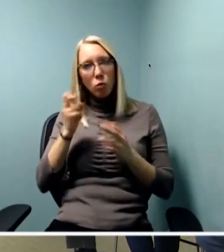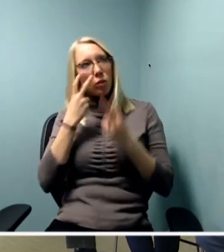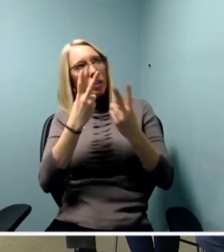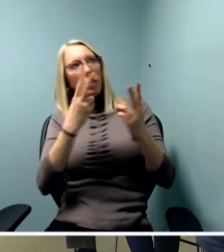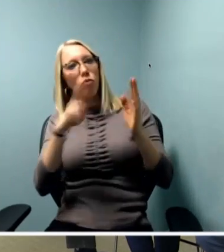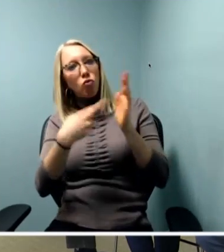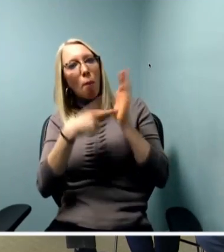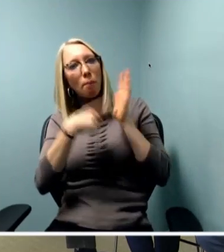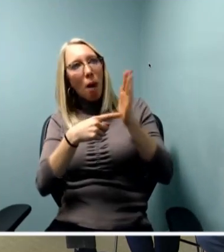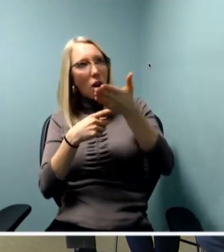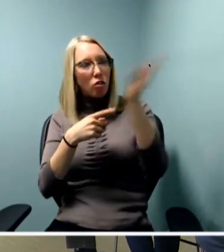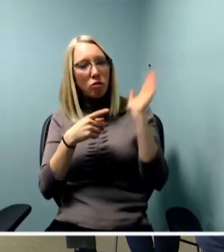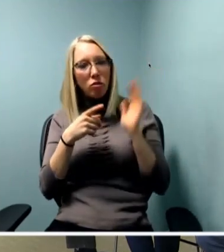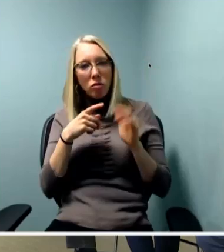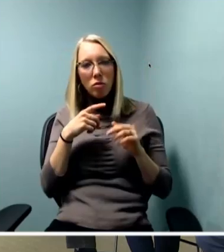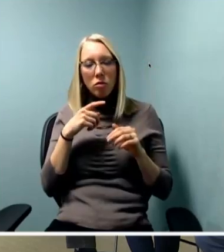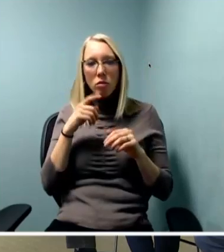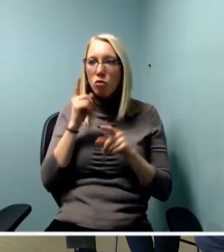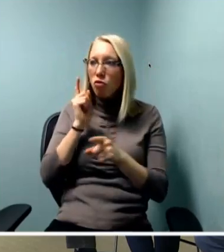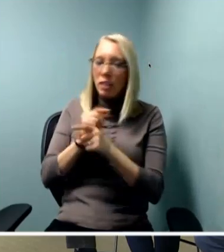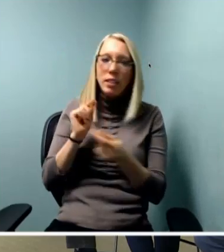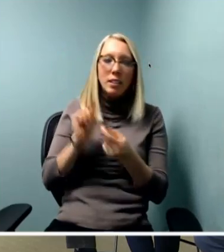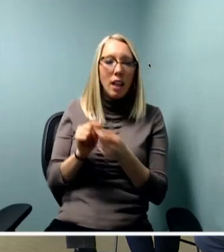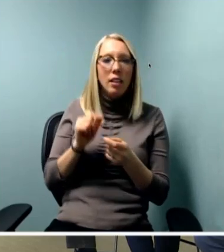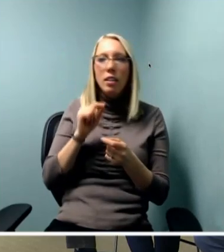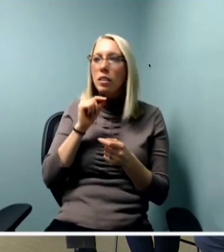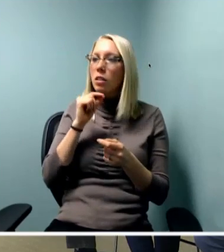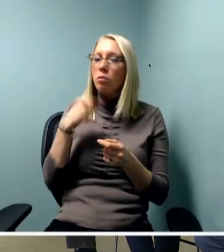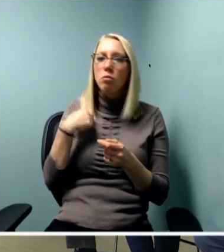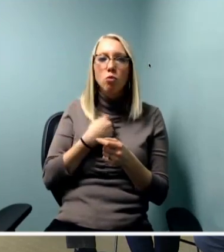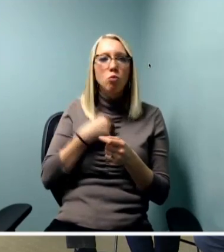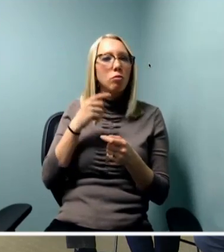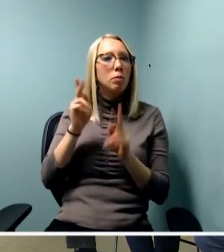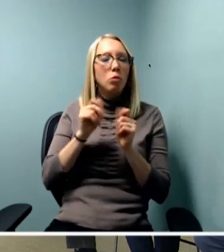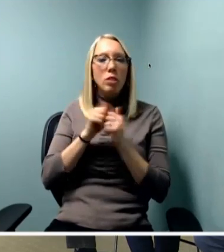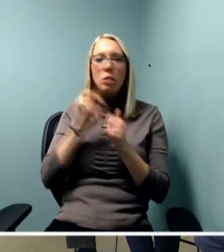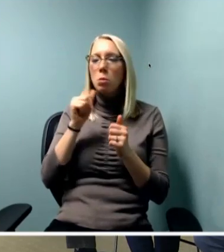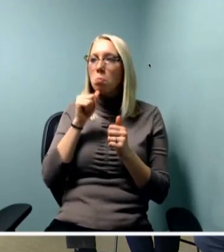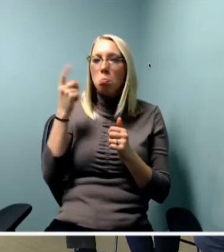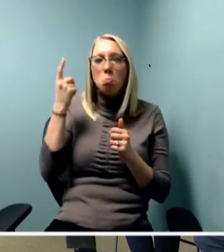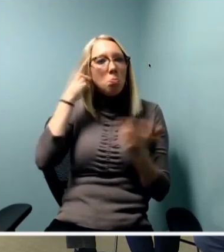It's not something that people think about. It's not something that a lot of teachers,